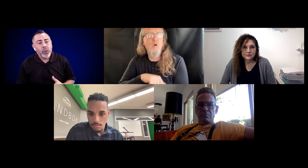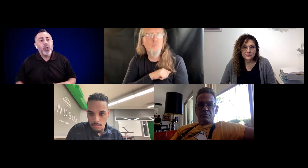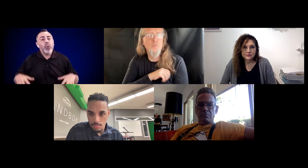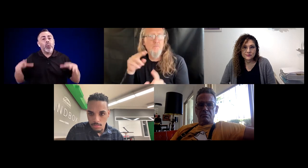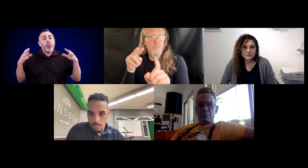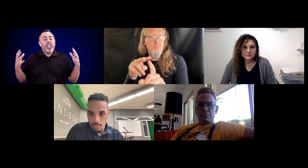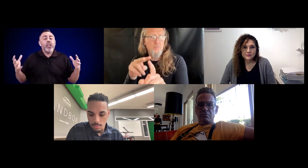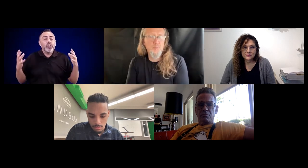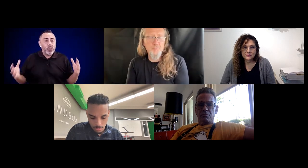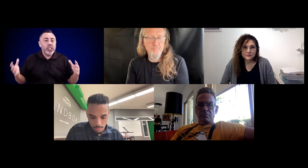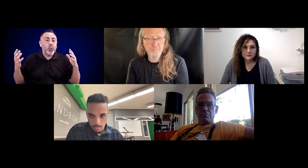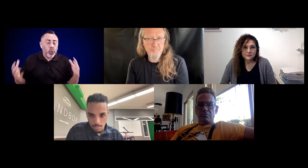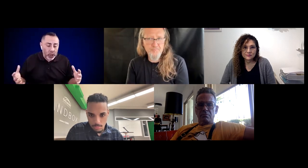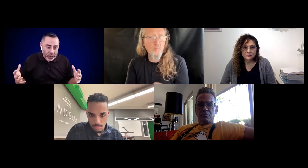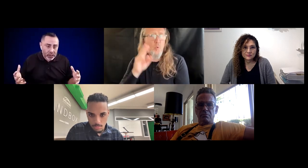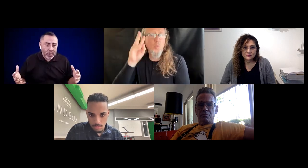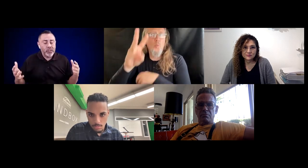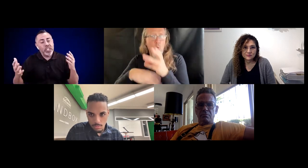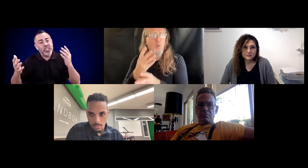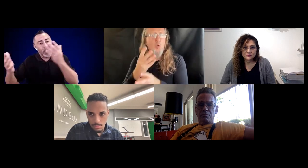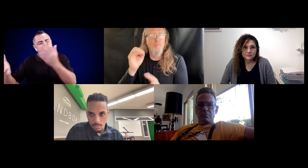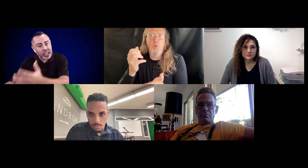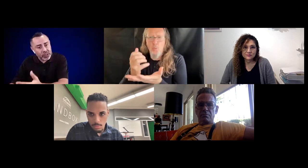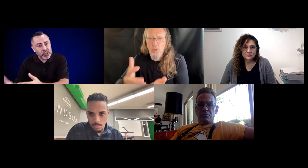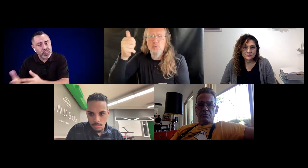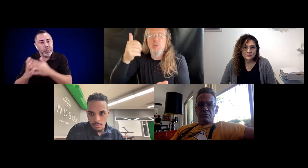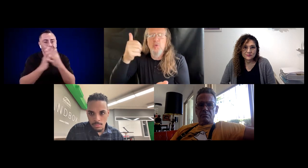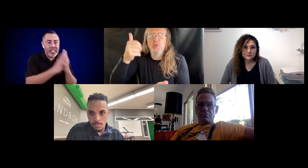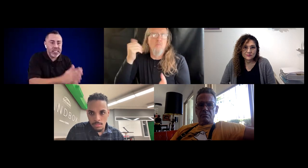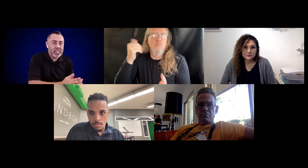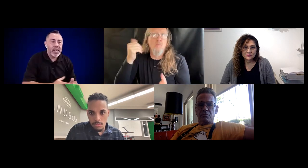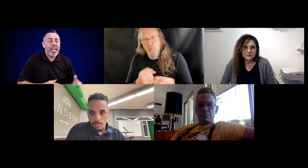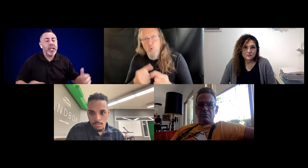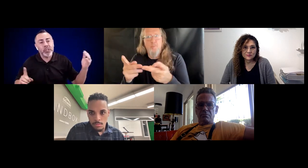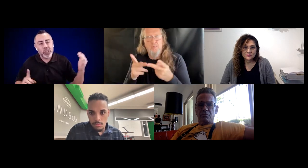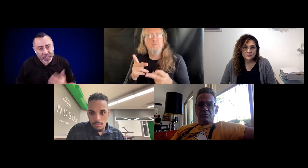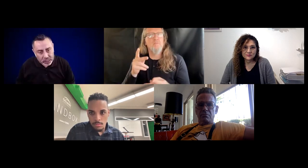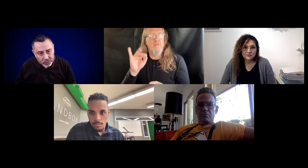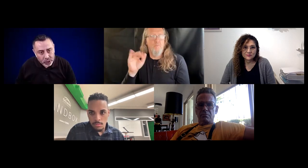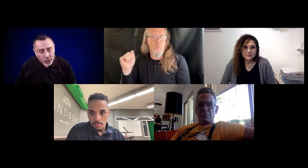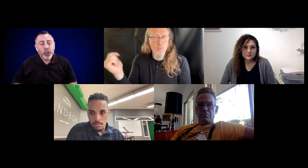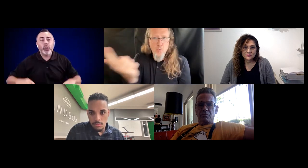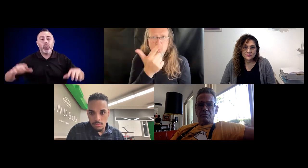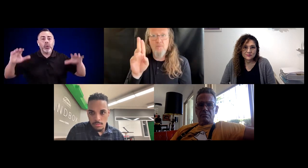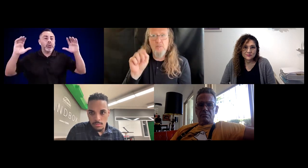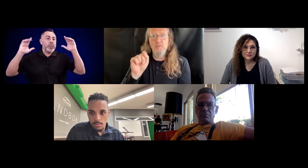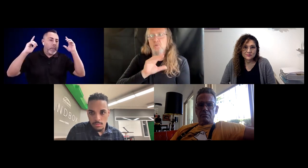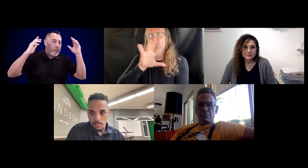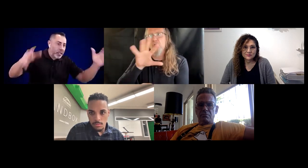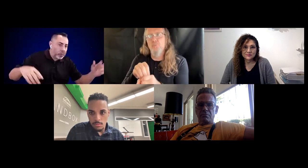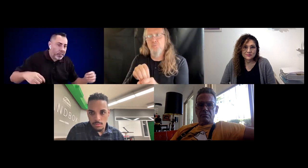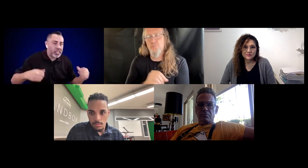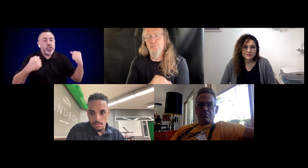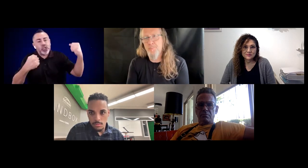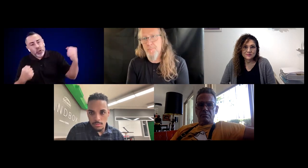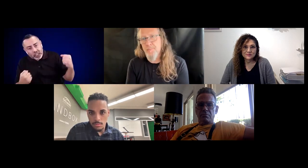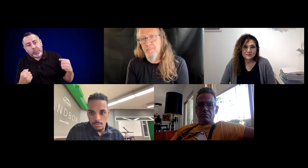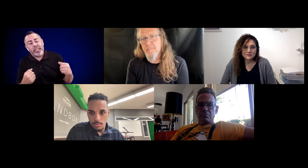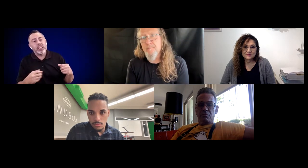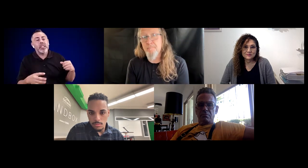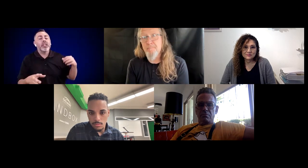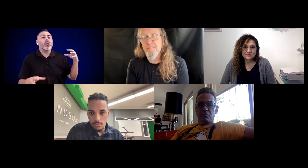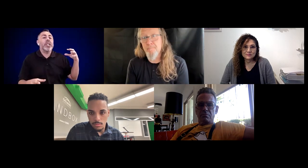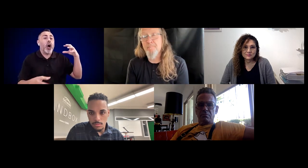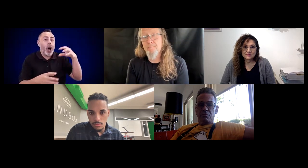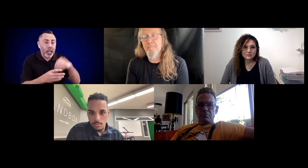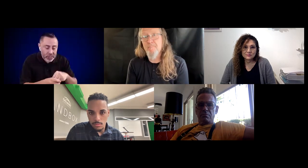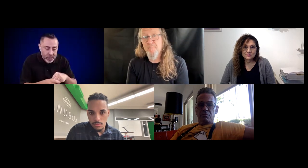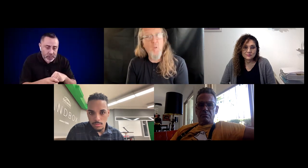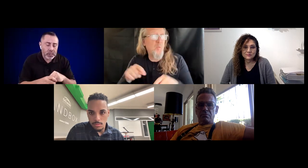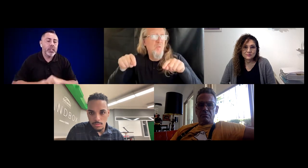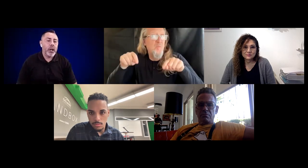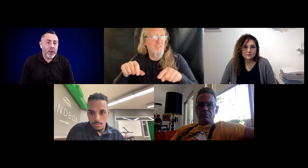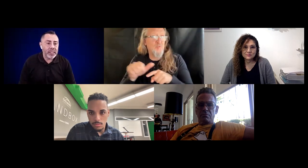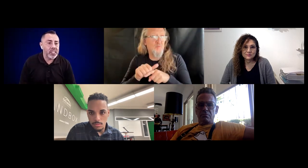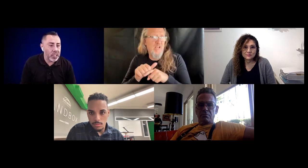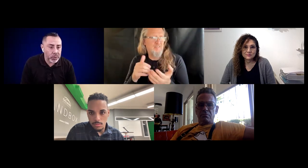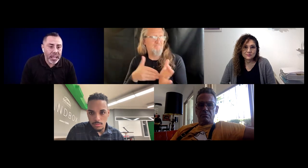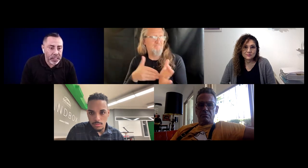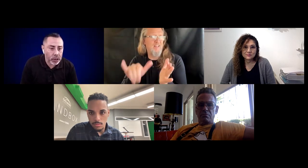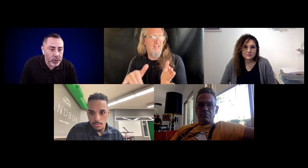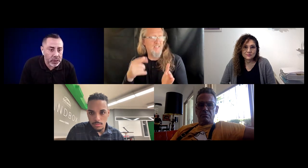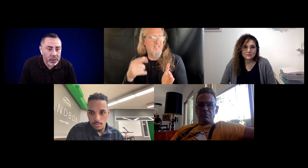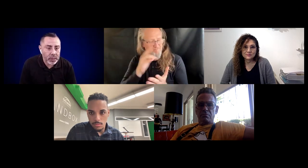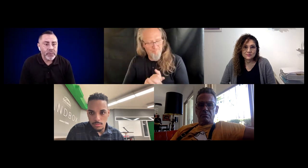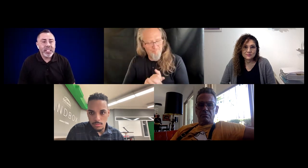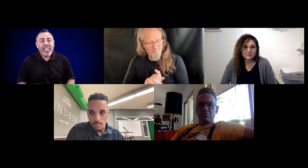We are doing the work of changing attitudes and biases and perspective, the world will be a better place, a stronger place when all of us, are at the table and included.